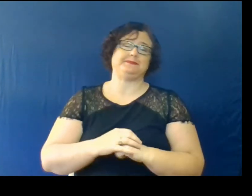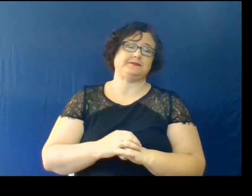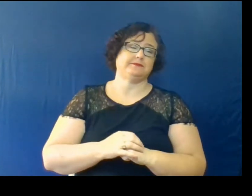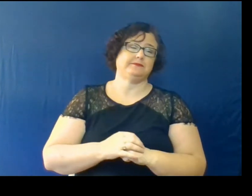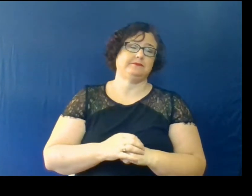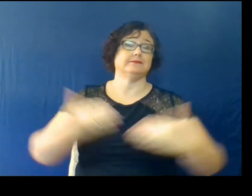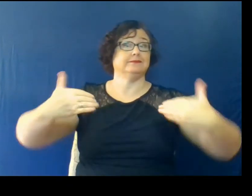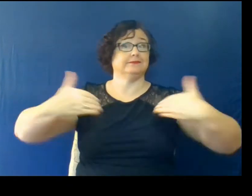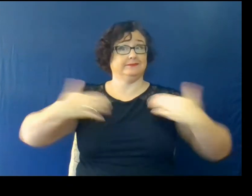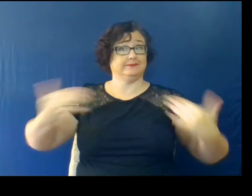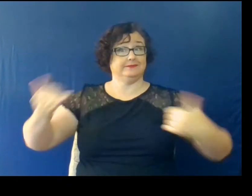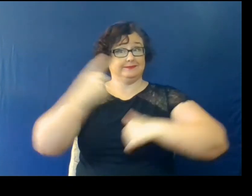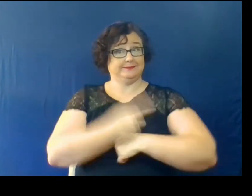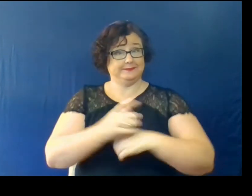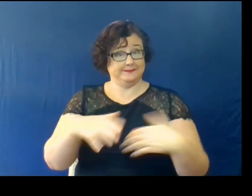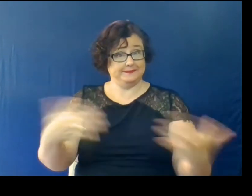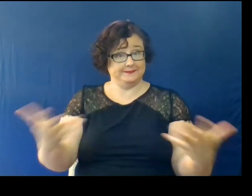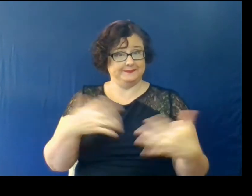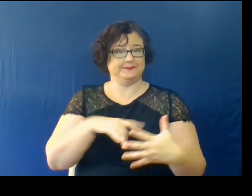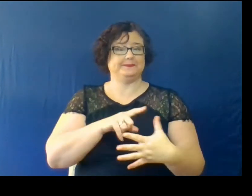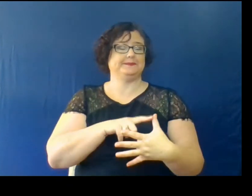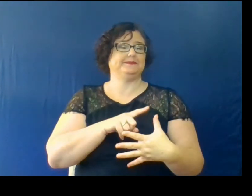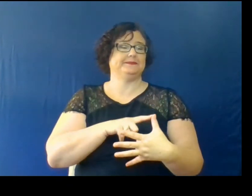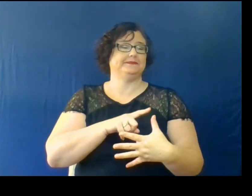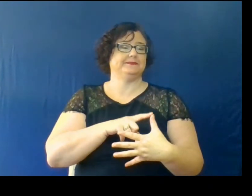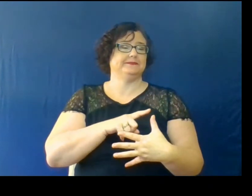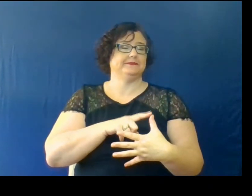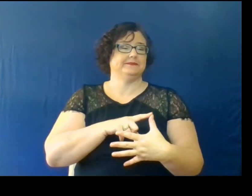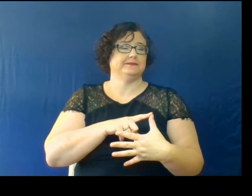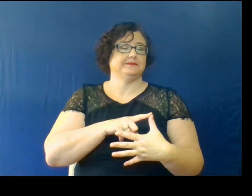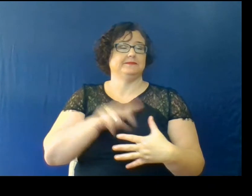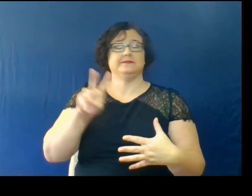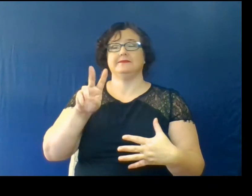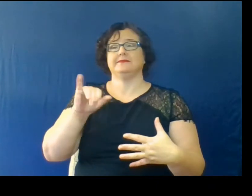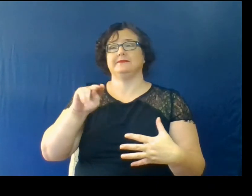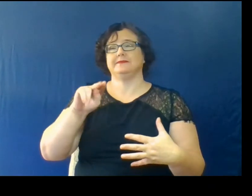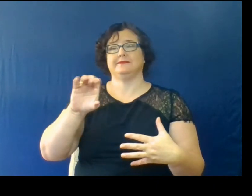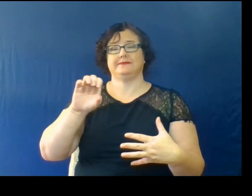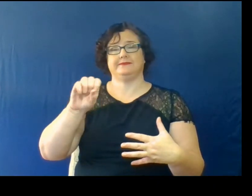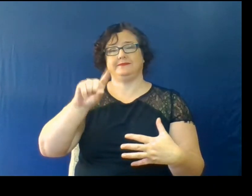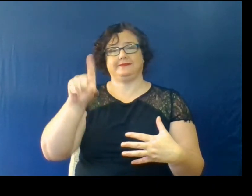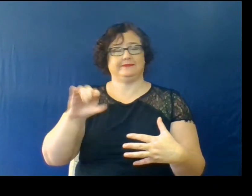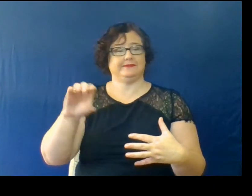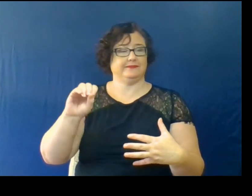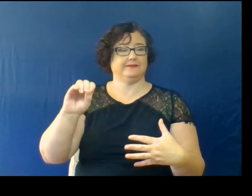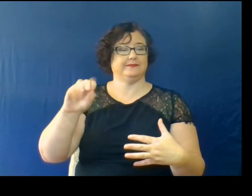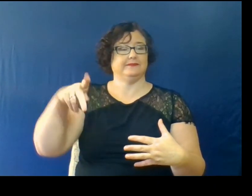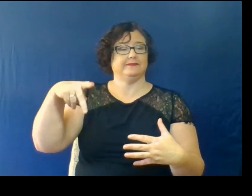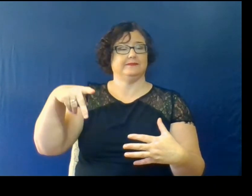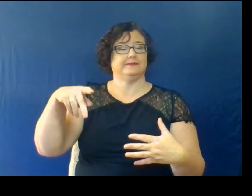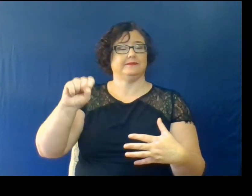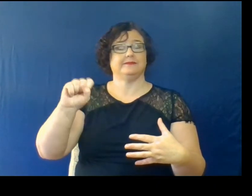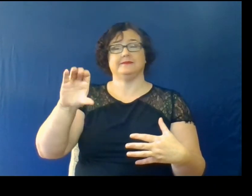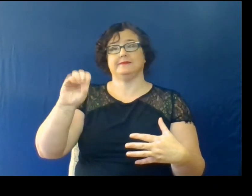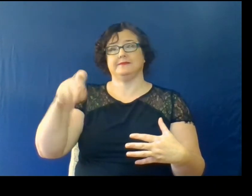today Vincenzo Piscopo who's the Community and Stakeholders Director at the Coca-Cola company.